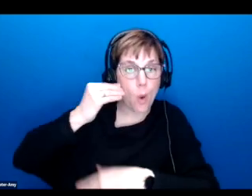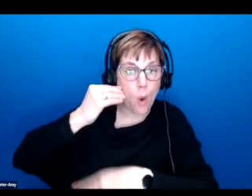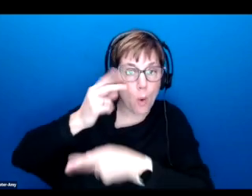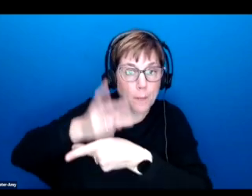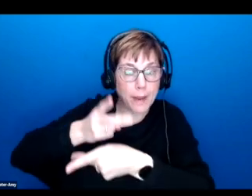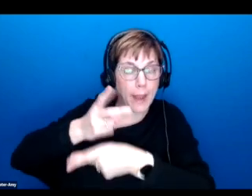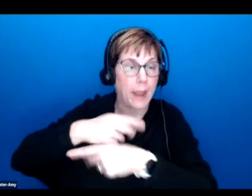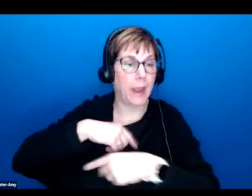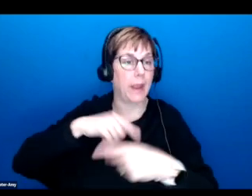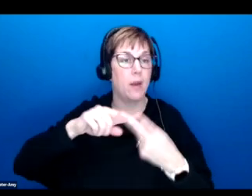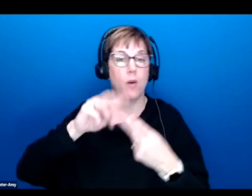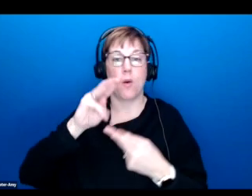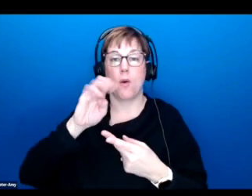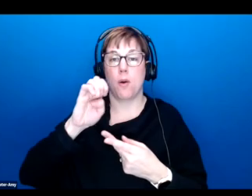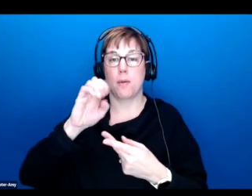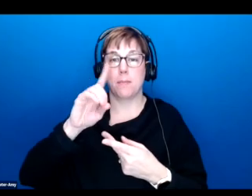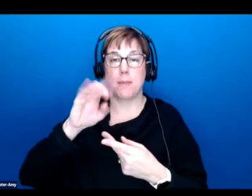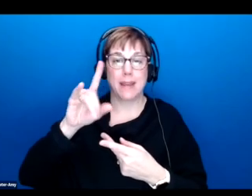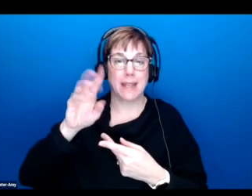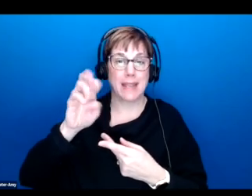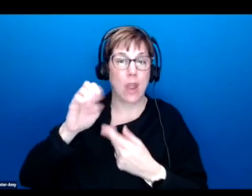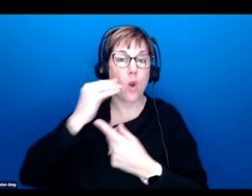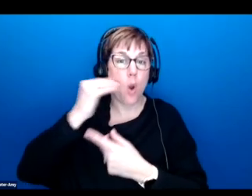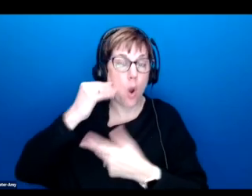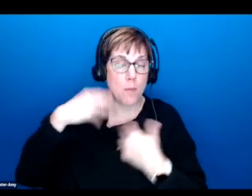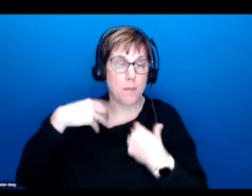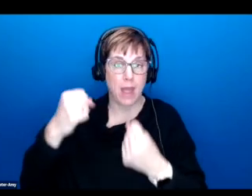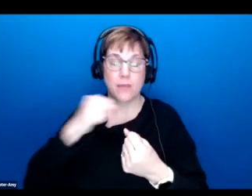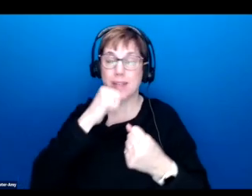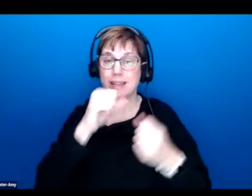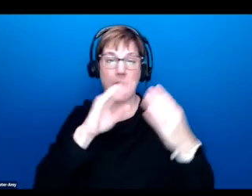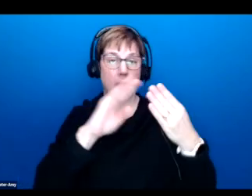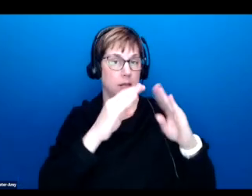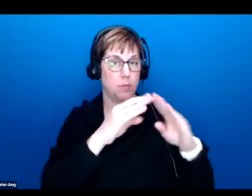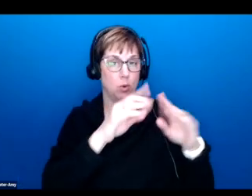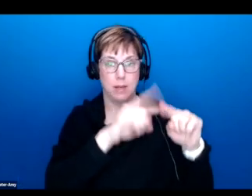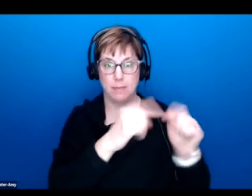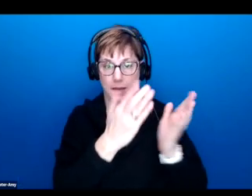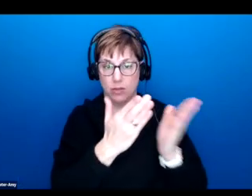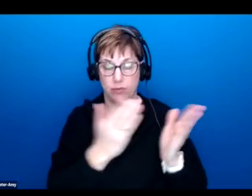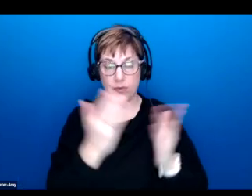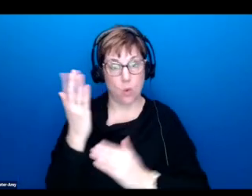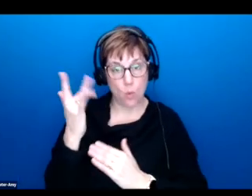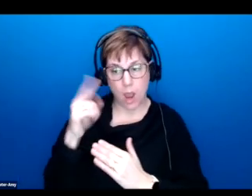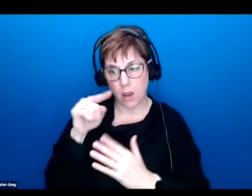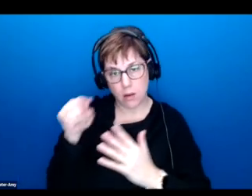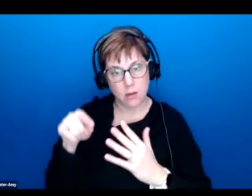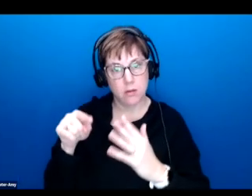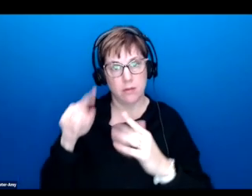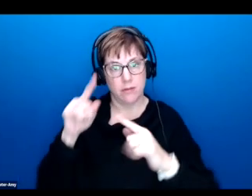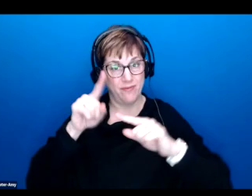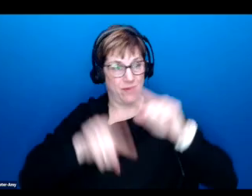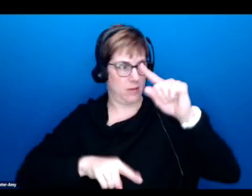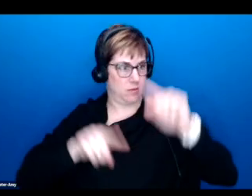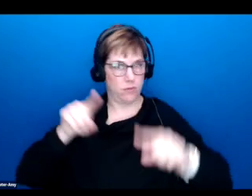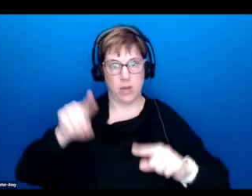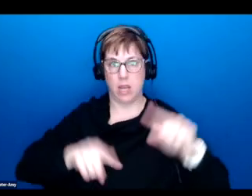Medicare home health care rather than home and community based services, in part because there's such significant variation across states.